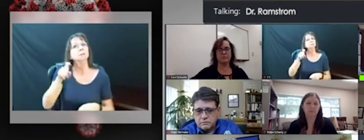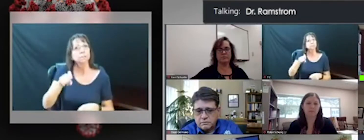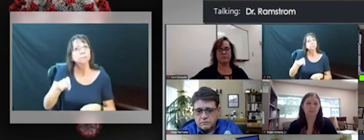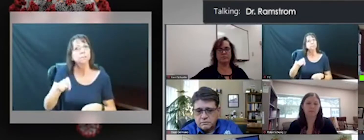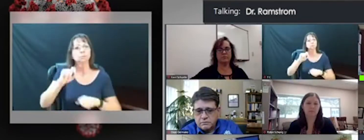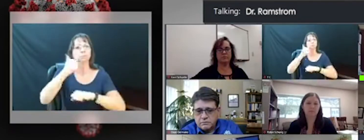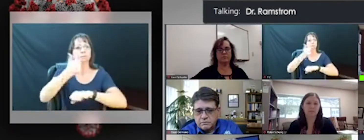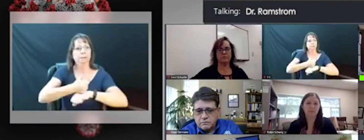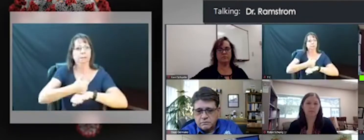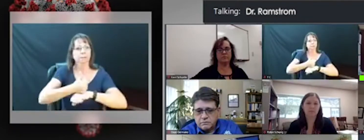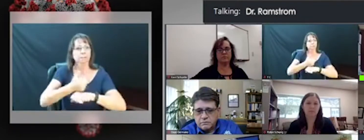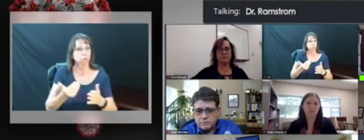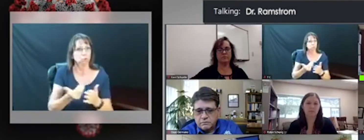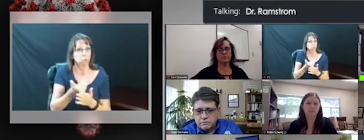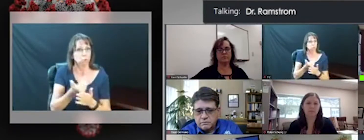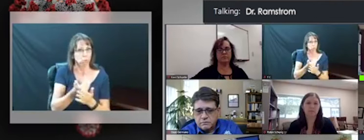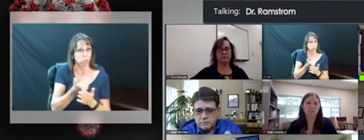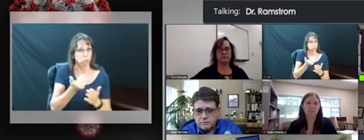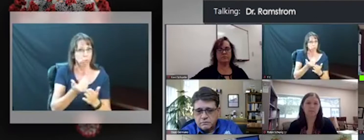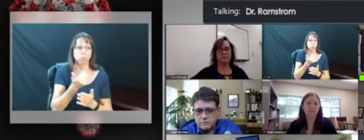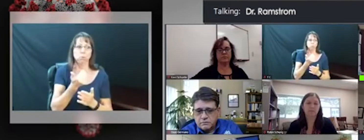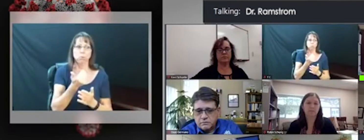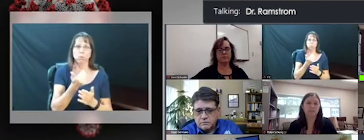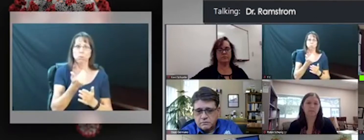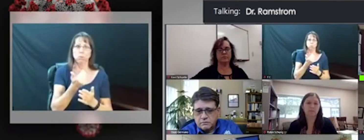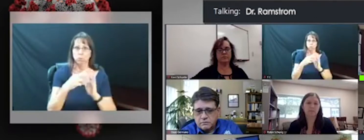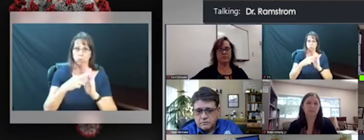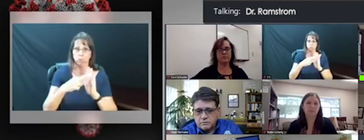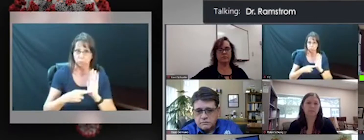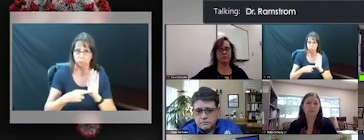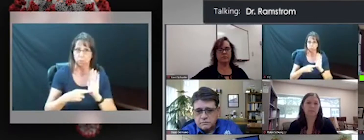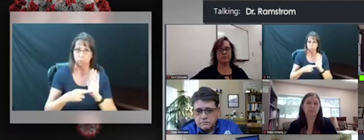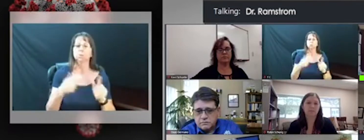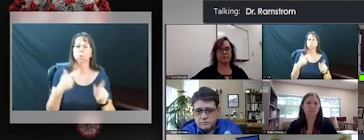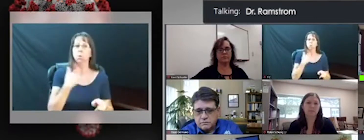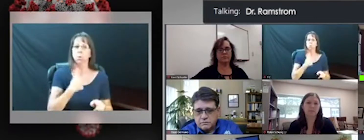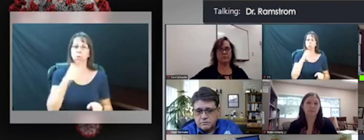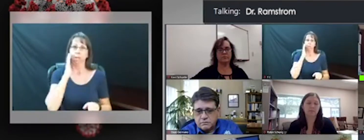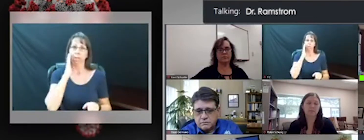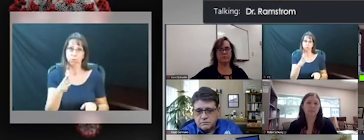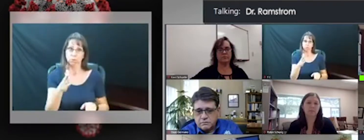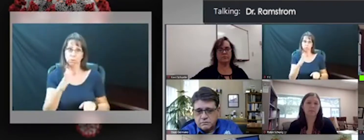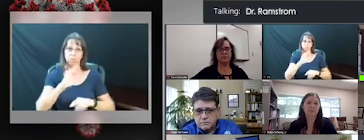experience, and will be communicating expectations to their students and engaging them in solutions